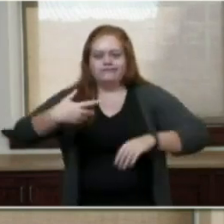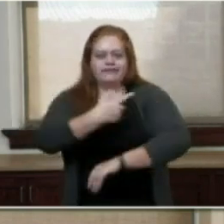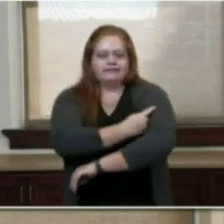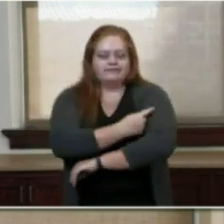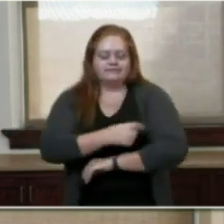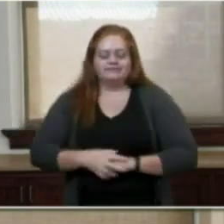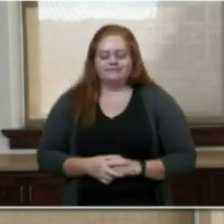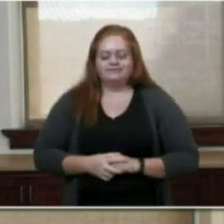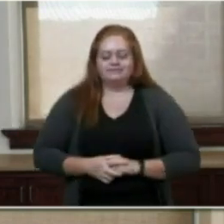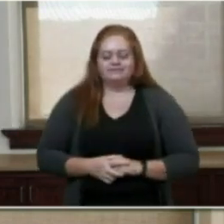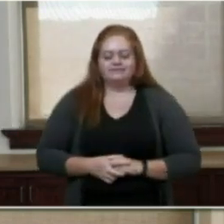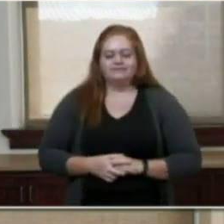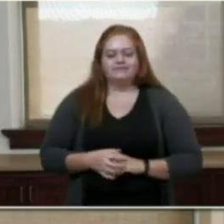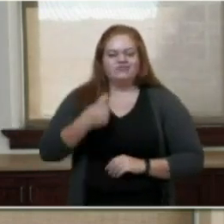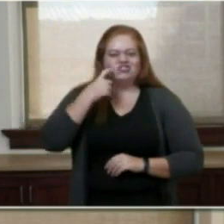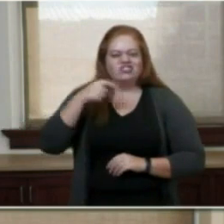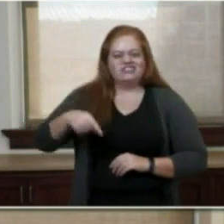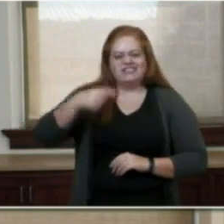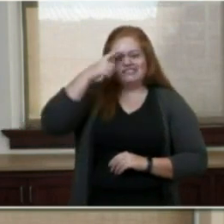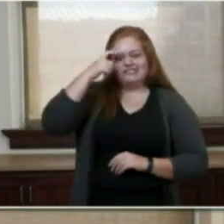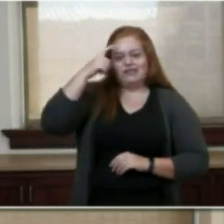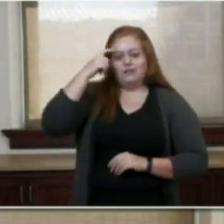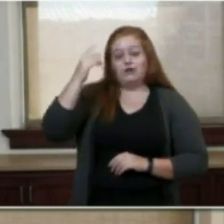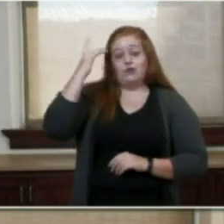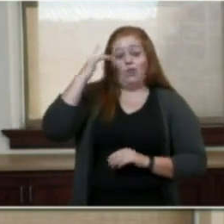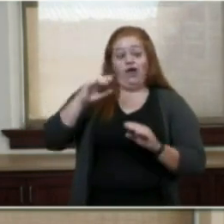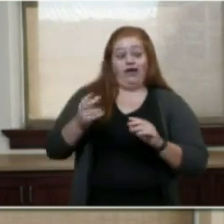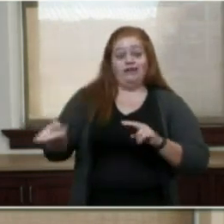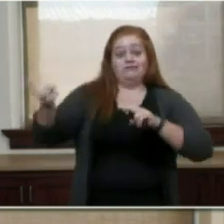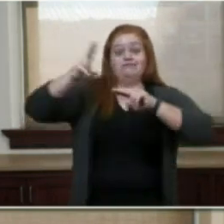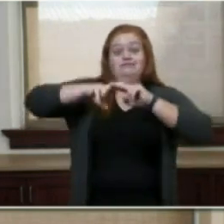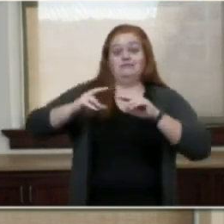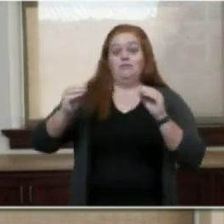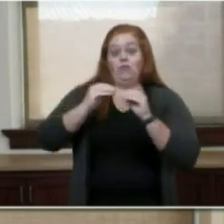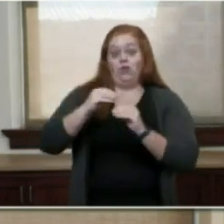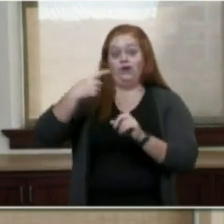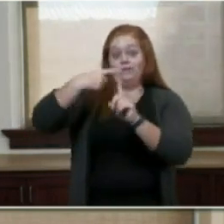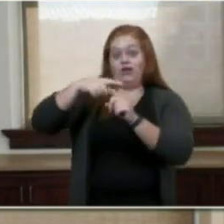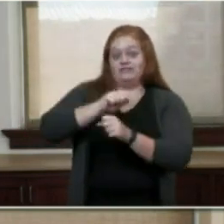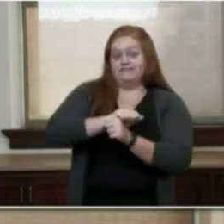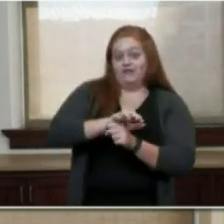This late summer surge is due to the delta variant of the virus. The CDC